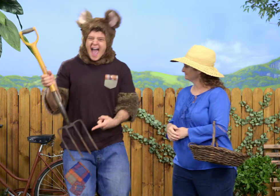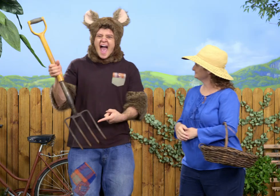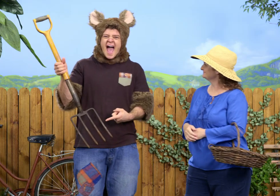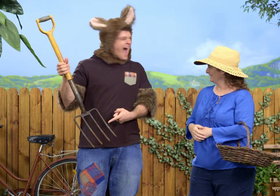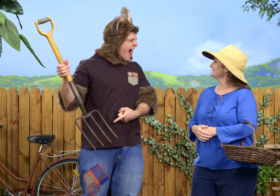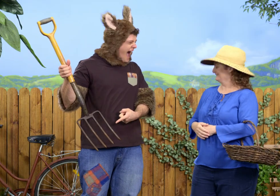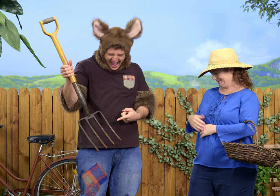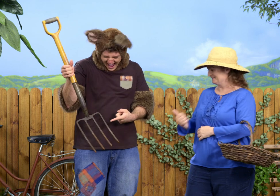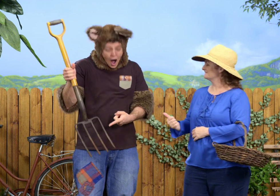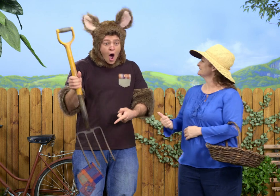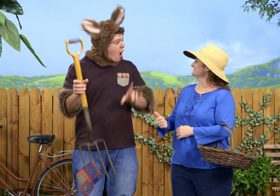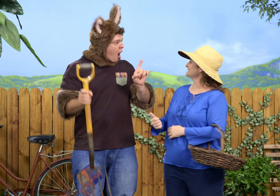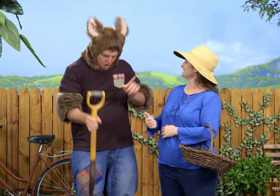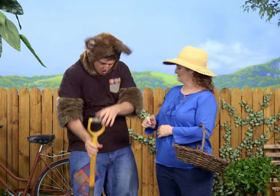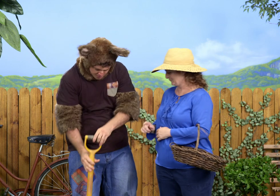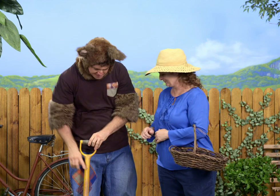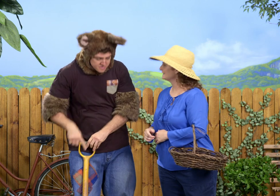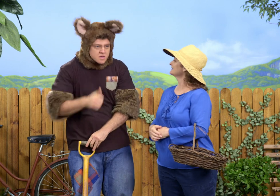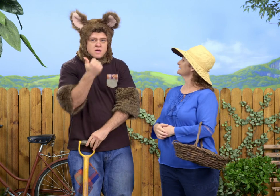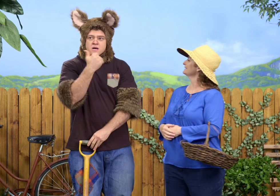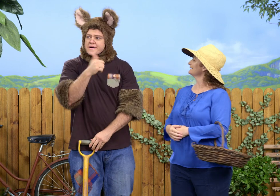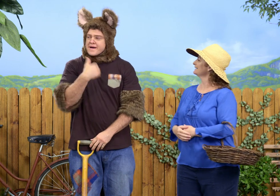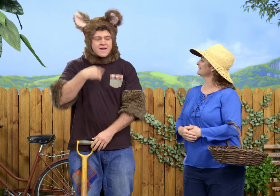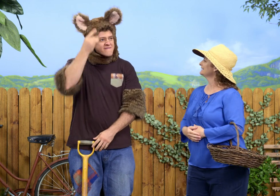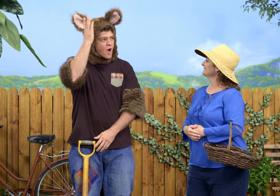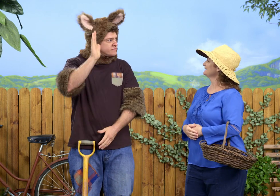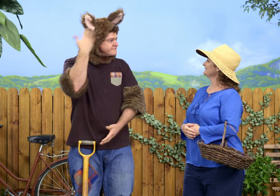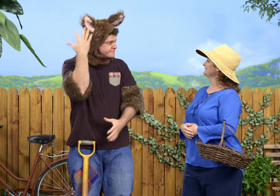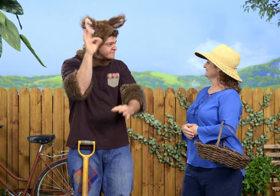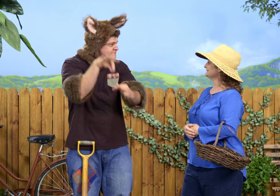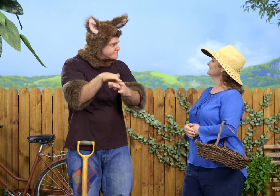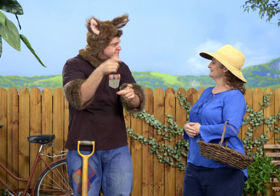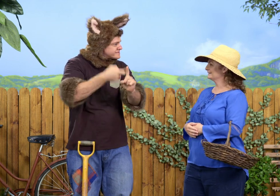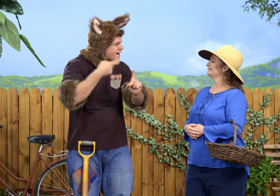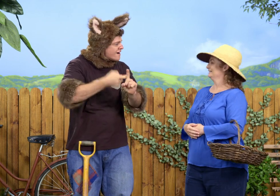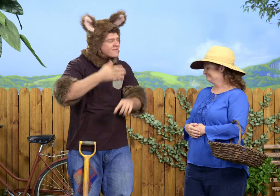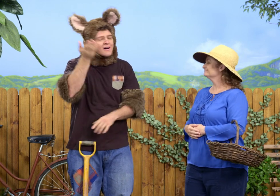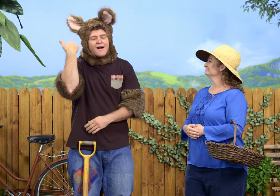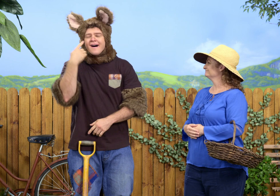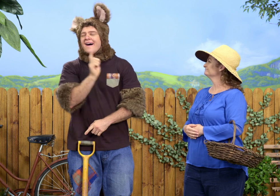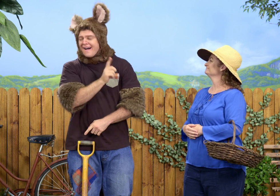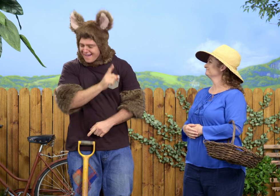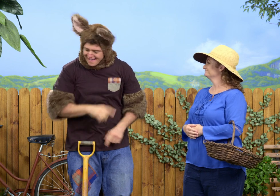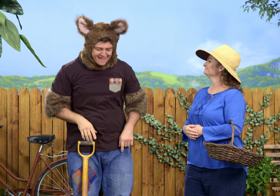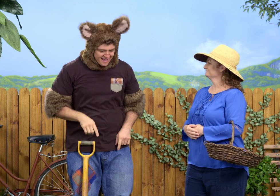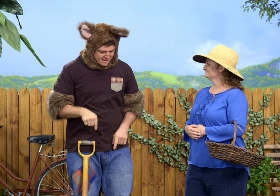Ta-da! Ah, that's right. I'd forgotten we planted potatoes before.